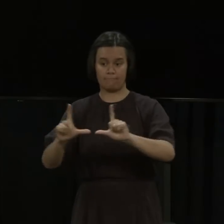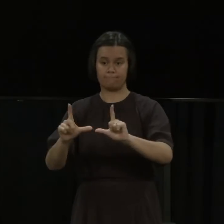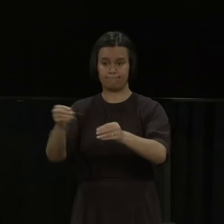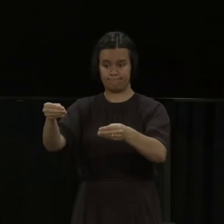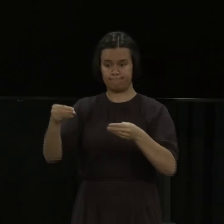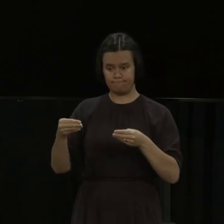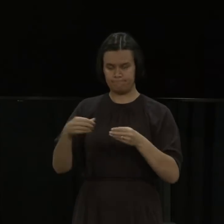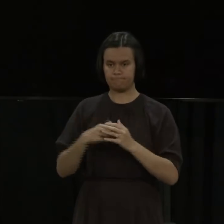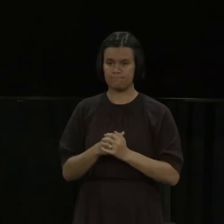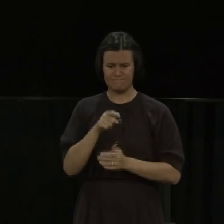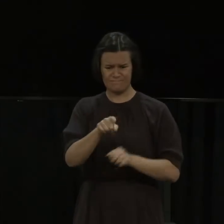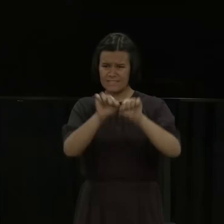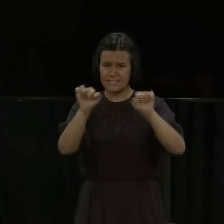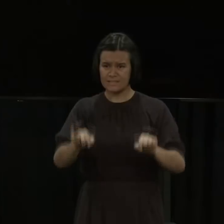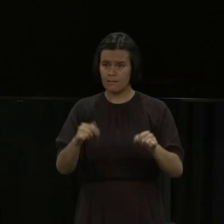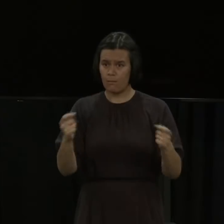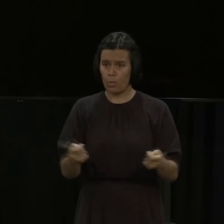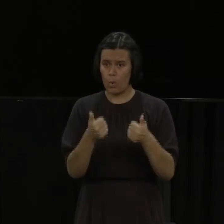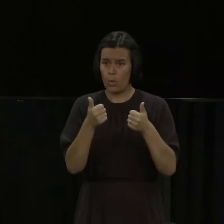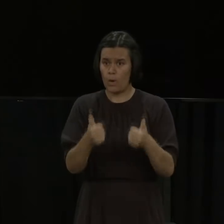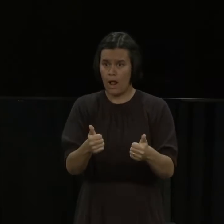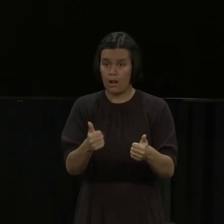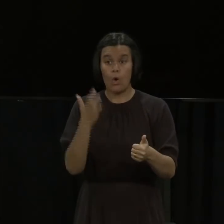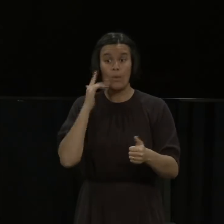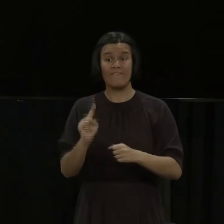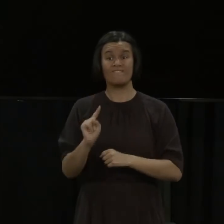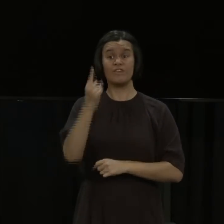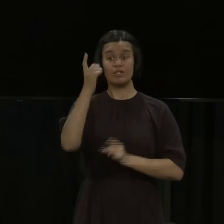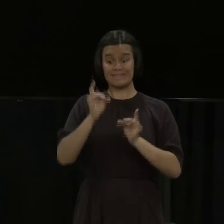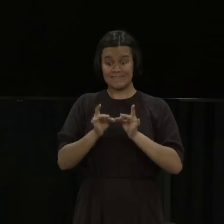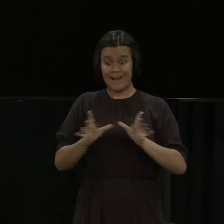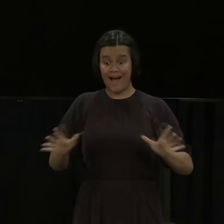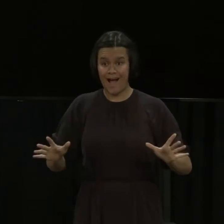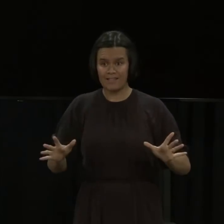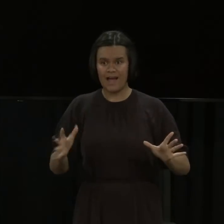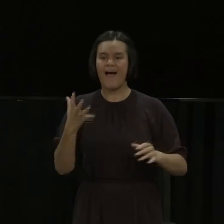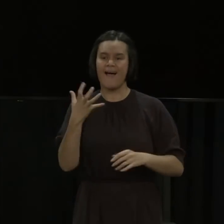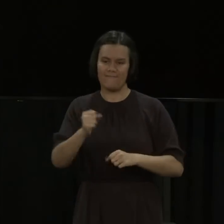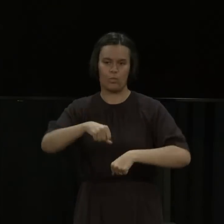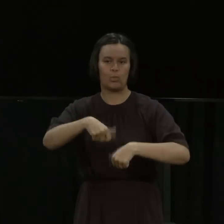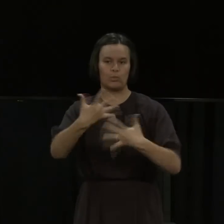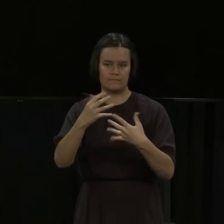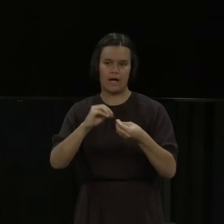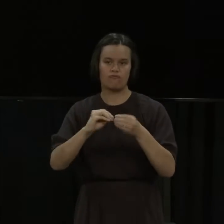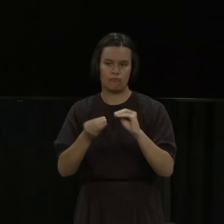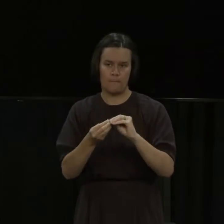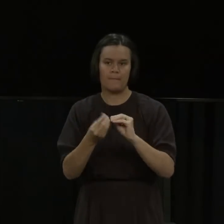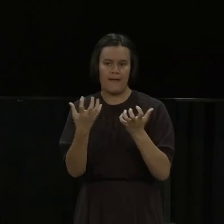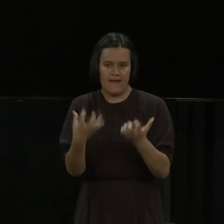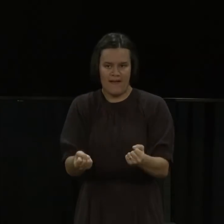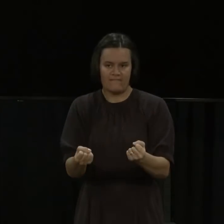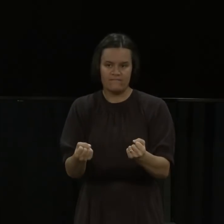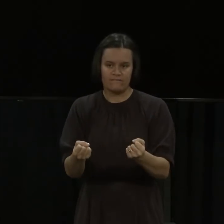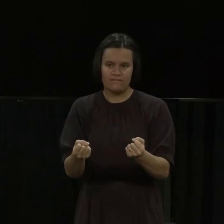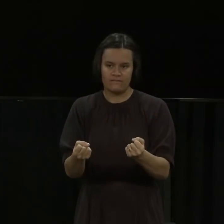those two groups, some have done both. In terms of the That system is